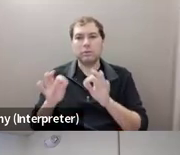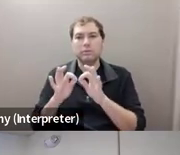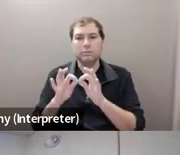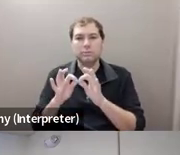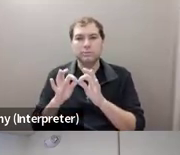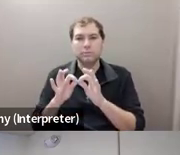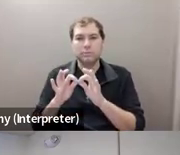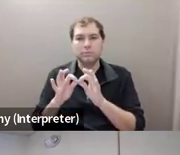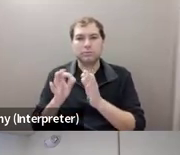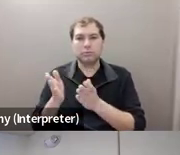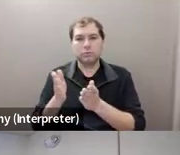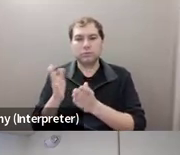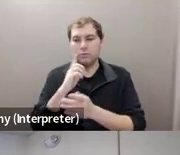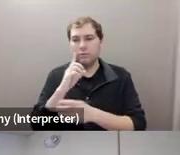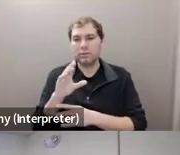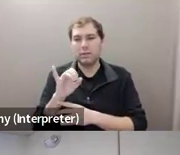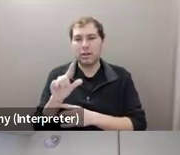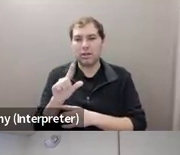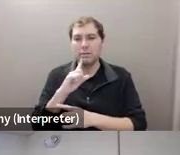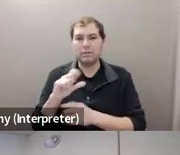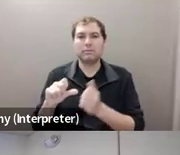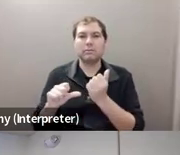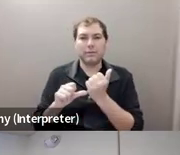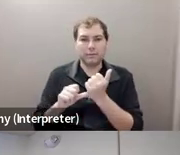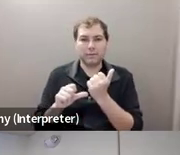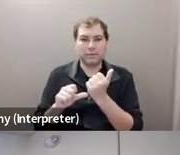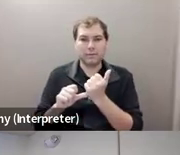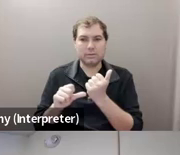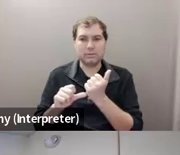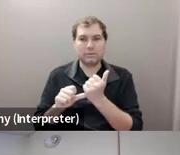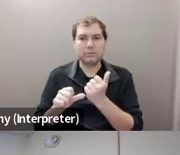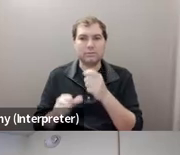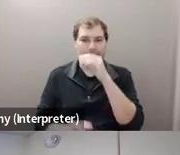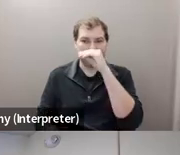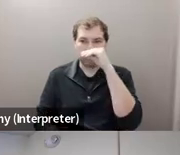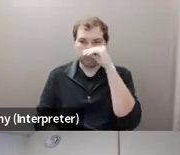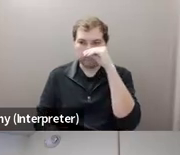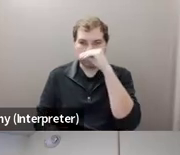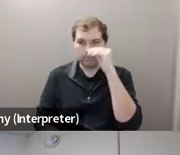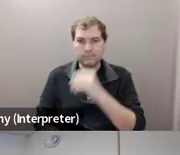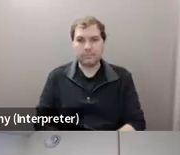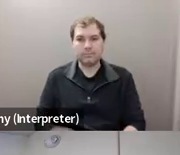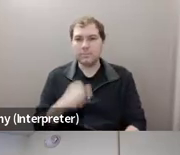17036717673: service of a CIO, he said. Advocacy, advocacy, advocacy, not necessarily in that order.